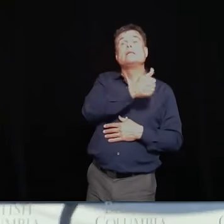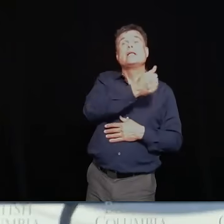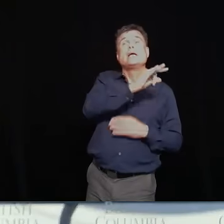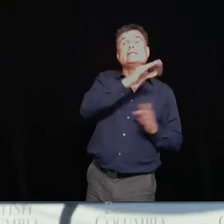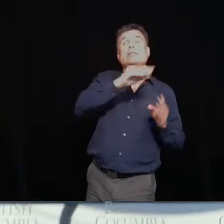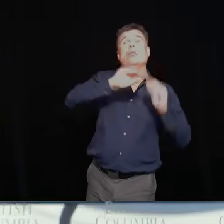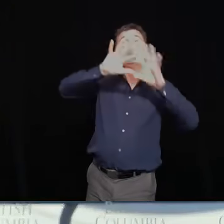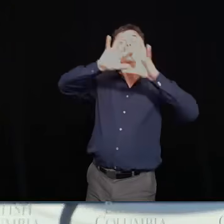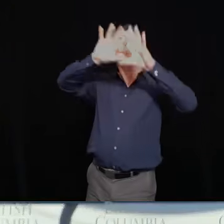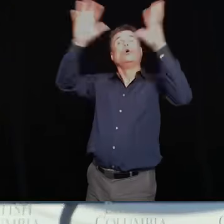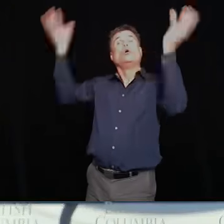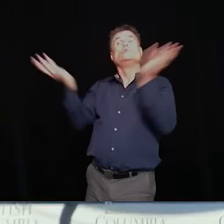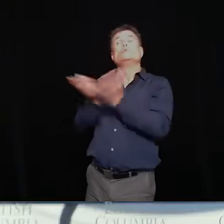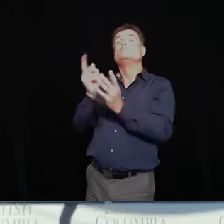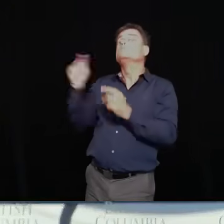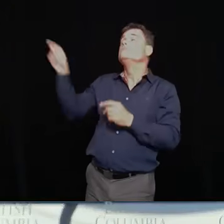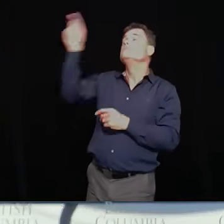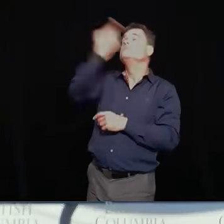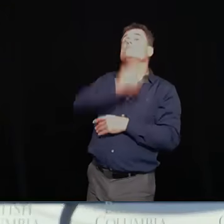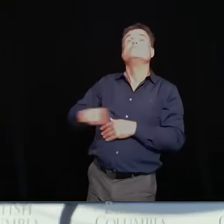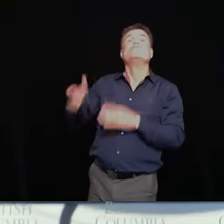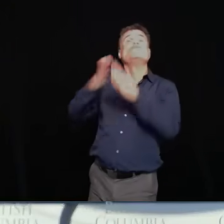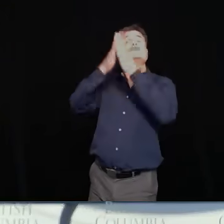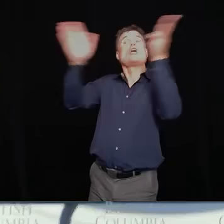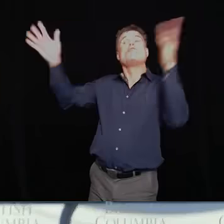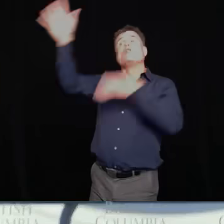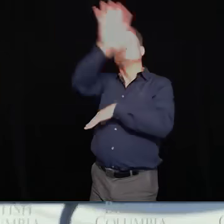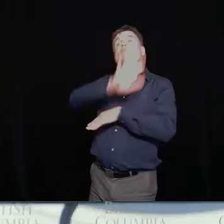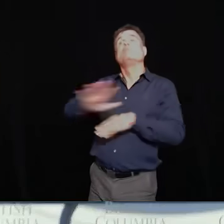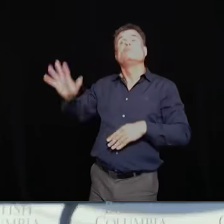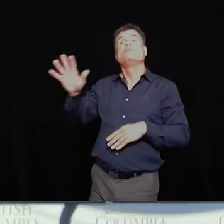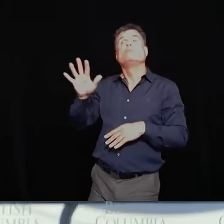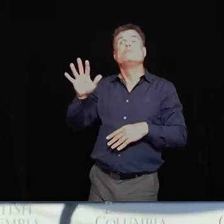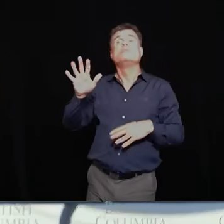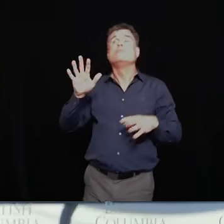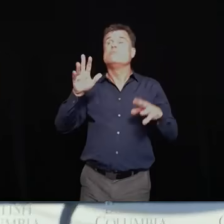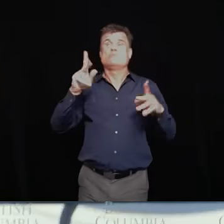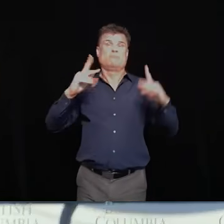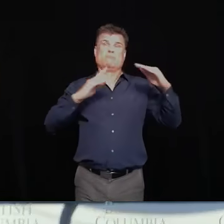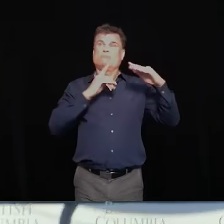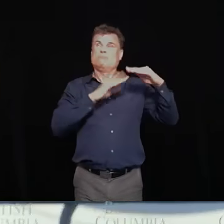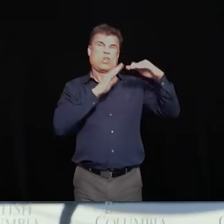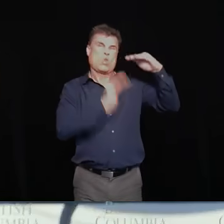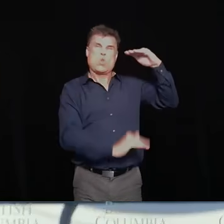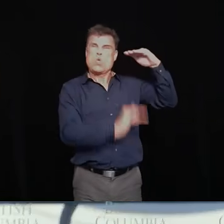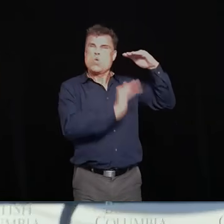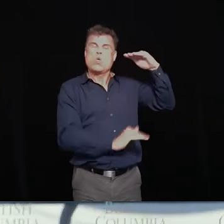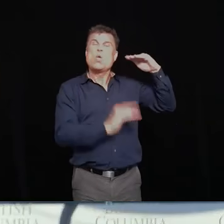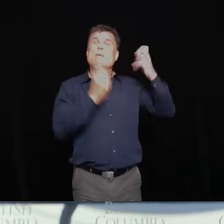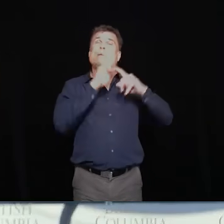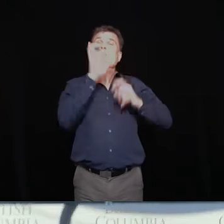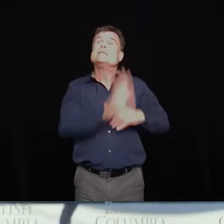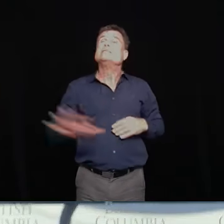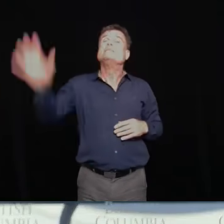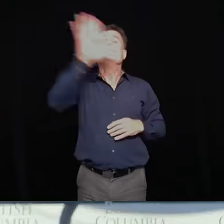to do that now that once we recognize that this was a challenge. We do have some enforcement pieces and